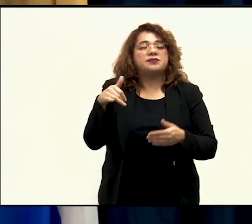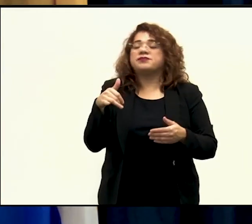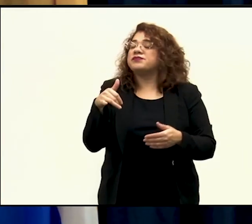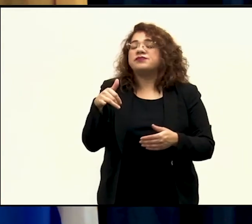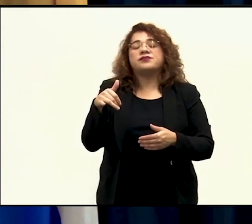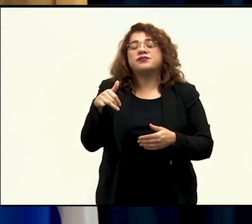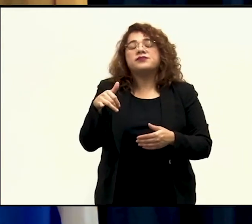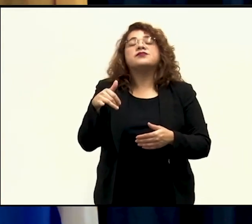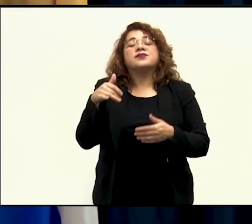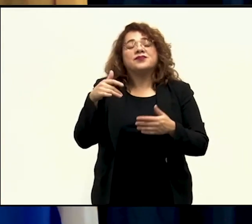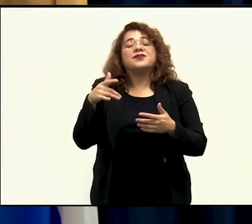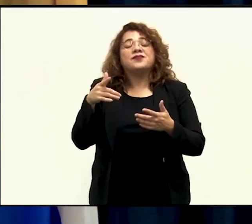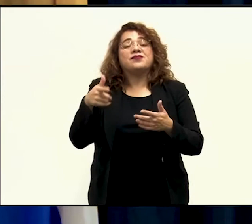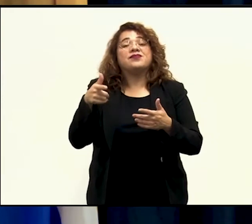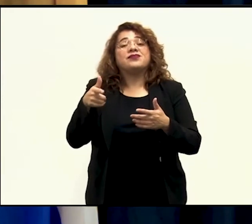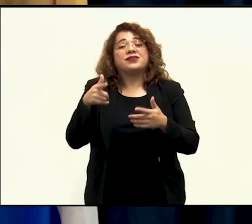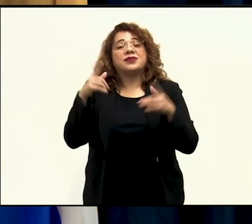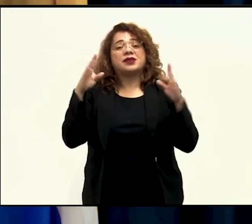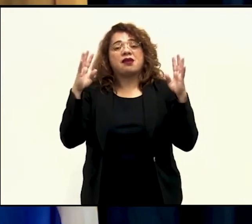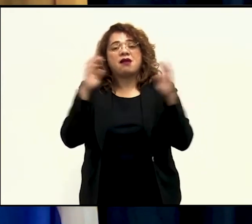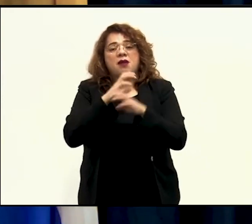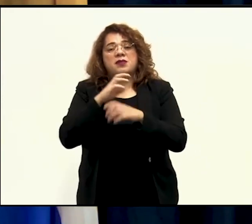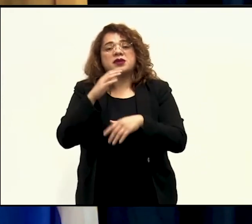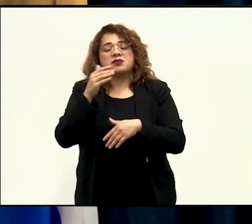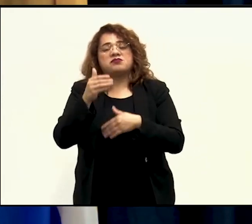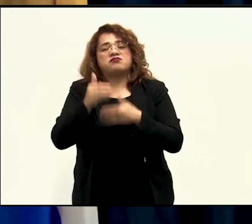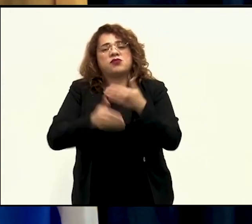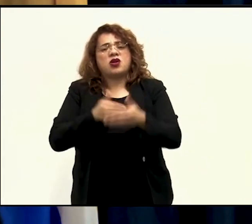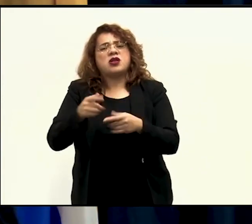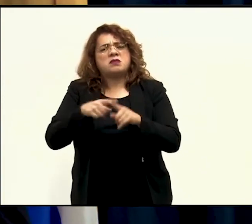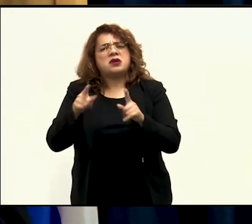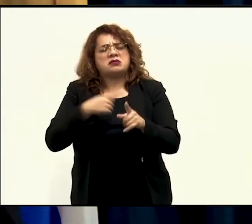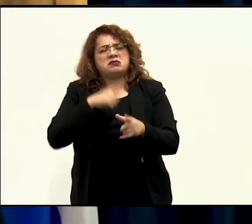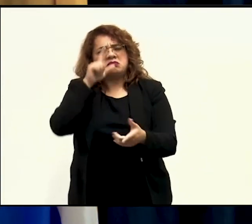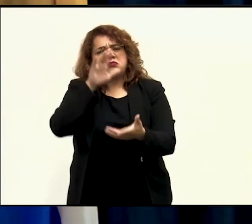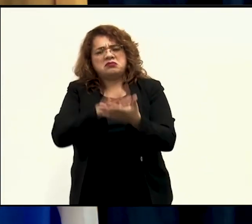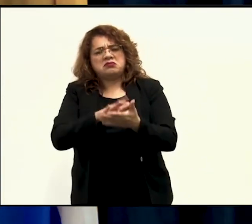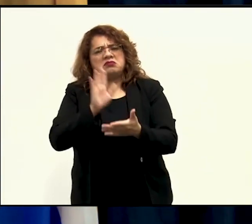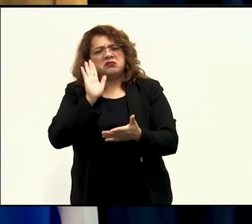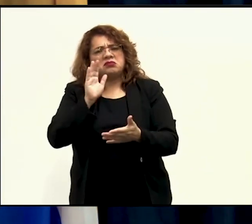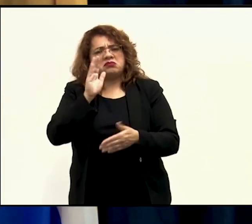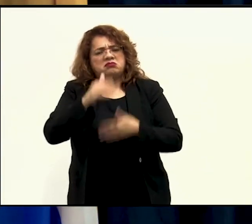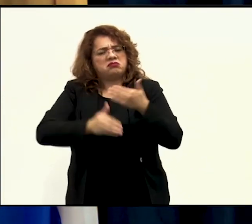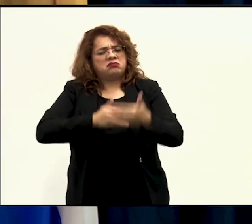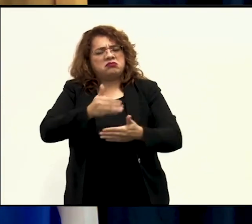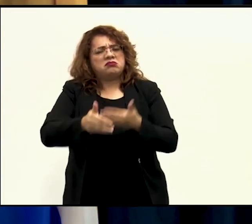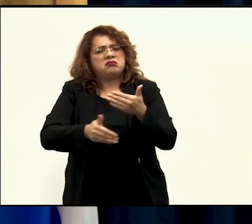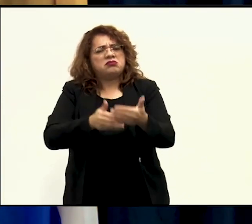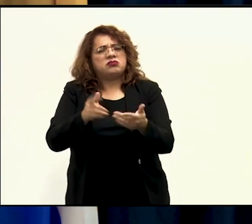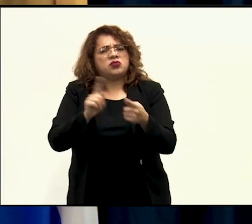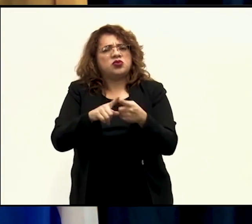So I still very much believe in that. I think the first part of your question is a good one.